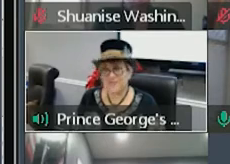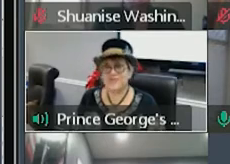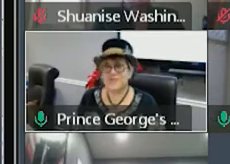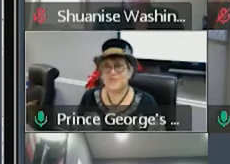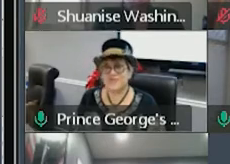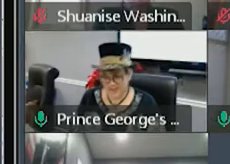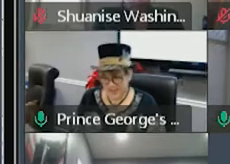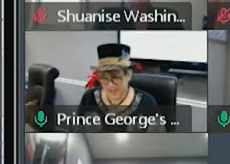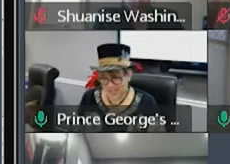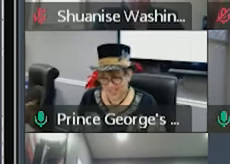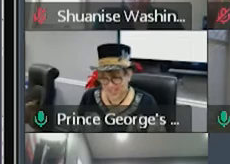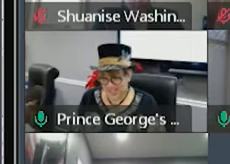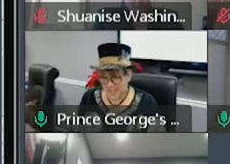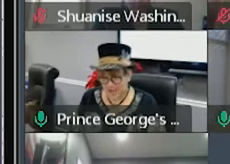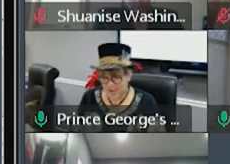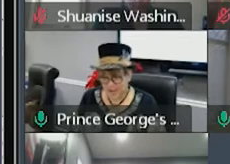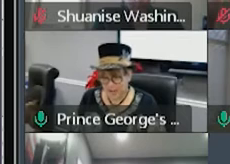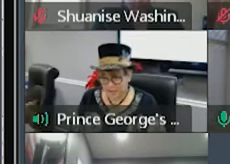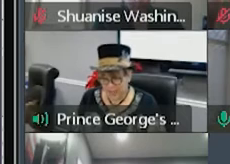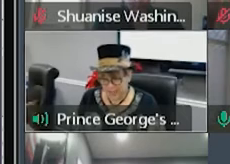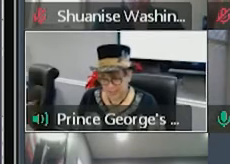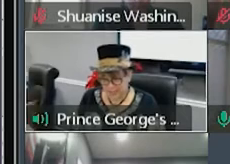Yes, we got them covered. Thank you Thank you, Rick Bailey.